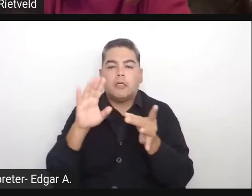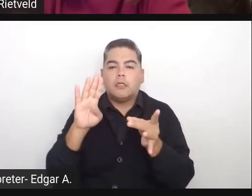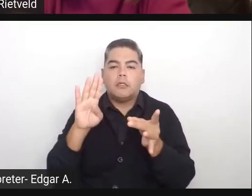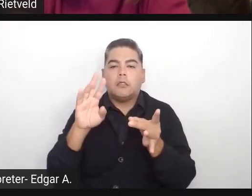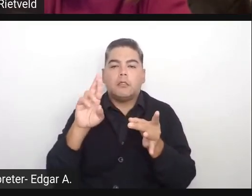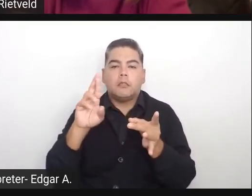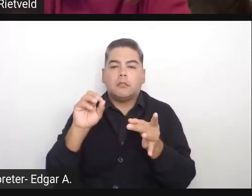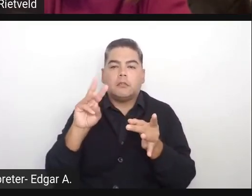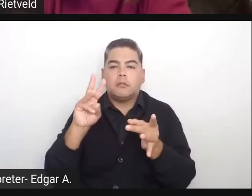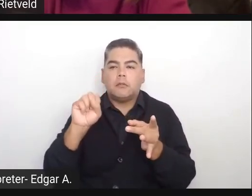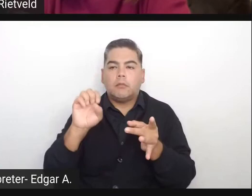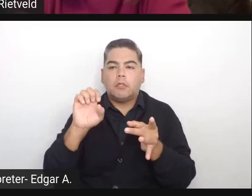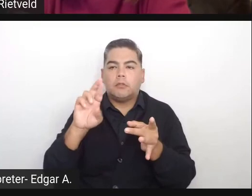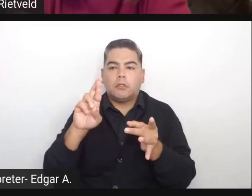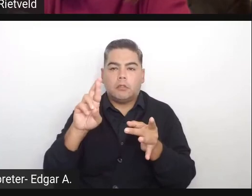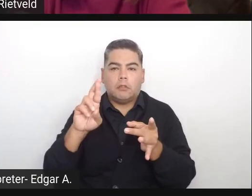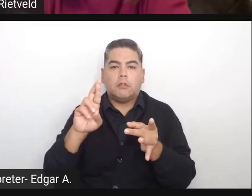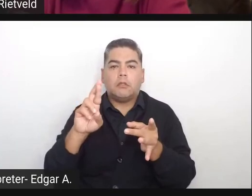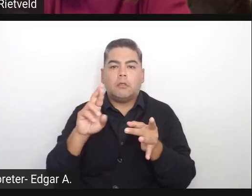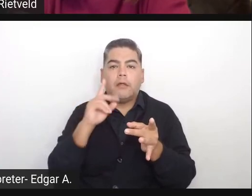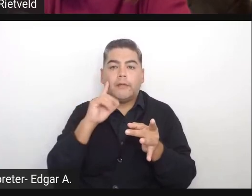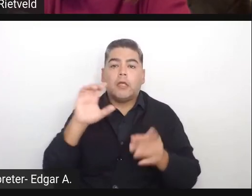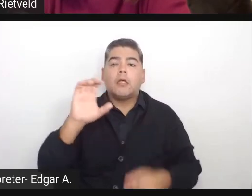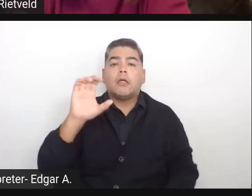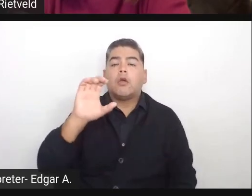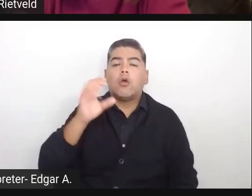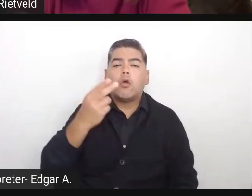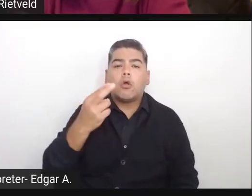I think Chrome, in particular, is really good about just remembering